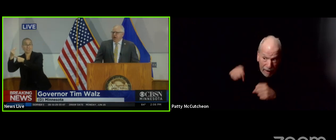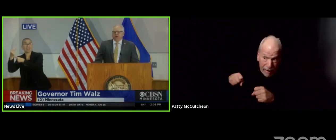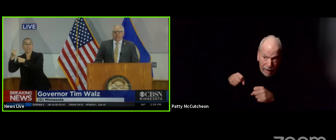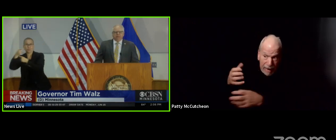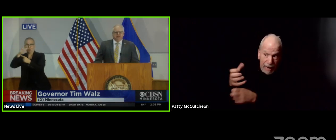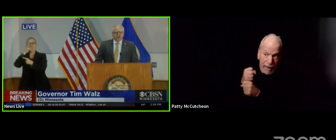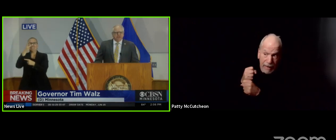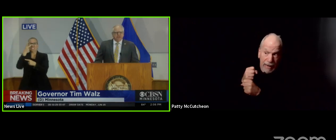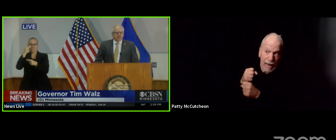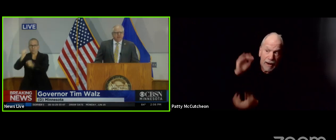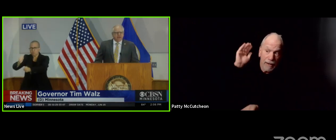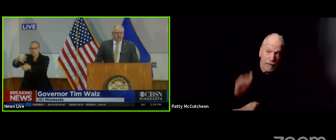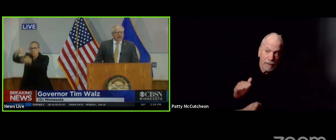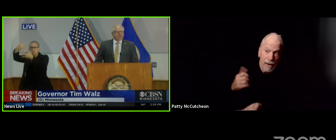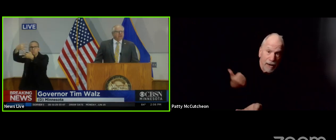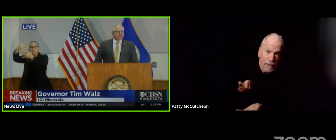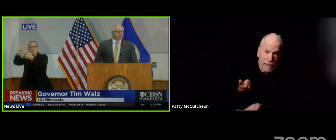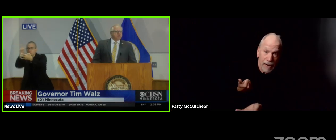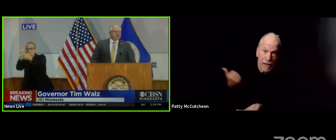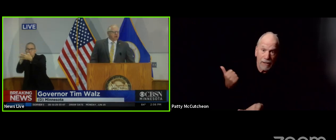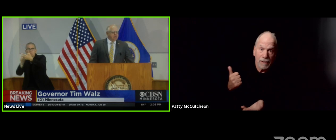A PROBLEM PRESENTED ITSELF, ADVOCATES TOOK IT UPON